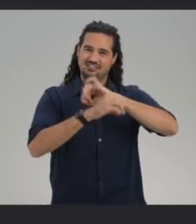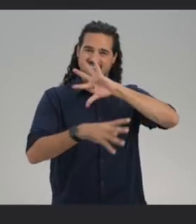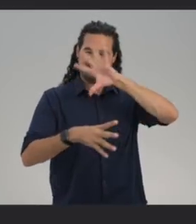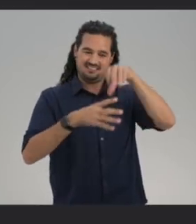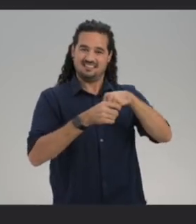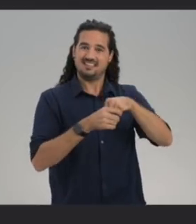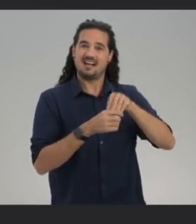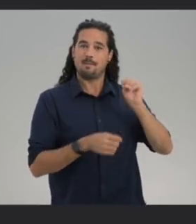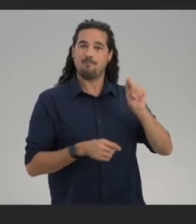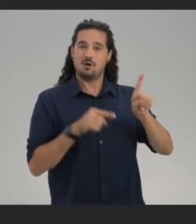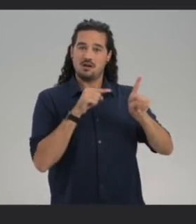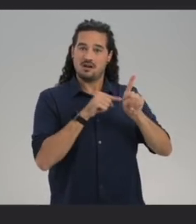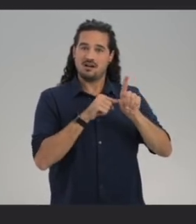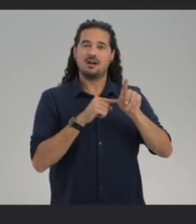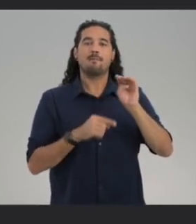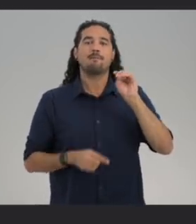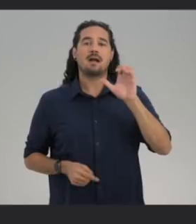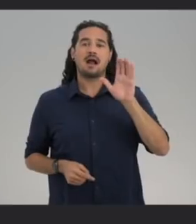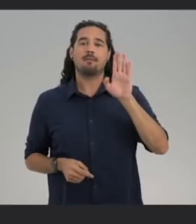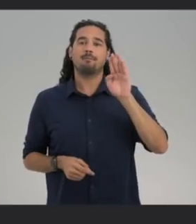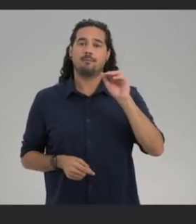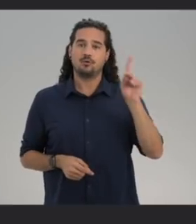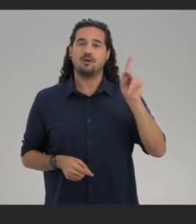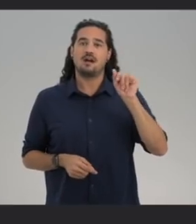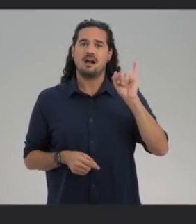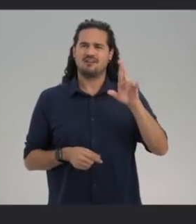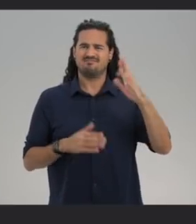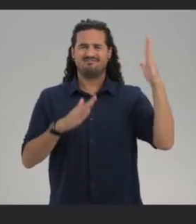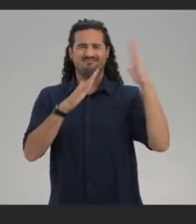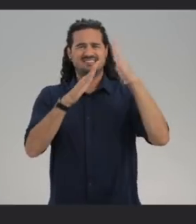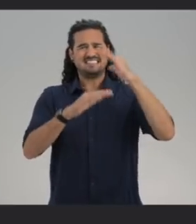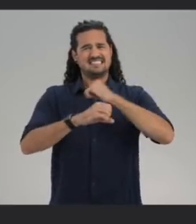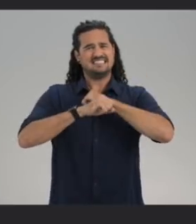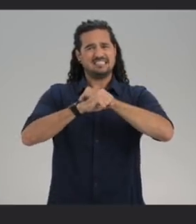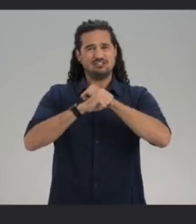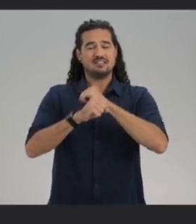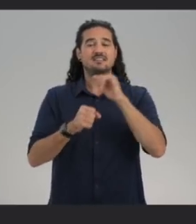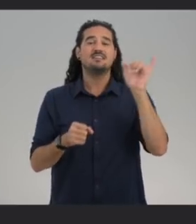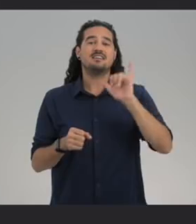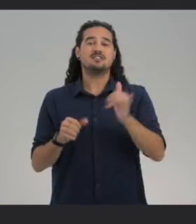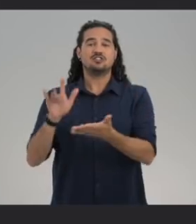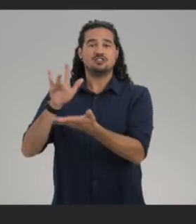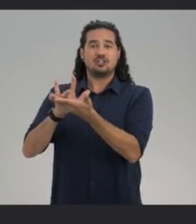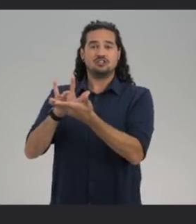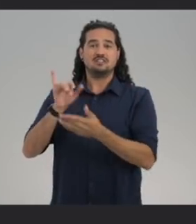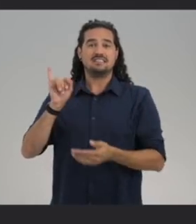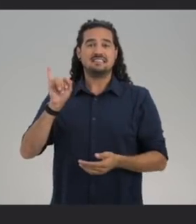Air delivers best-in-class security with features like Touch ID, which make it easy to unlock your Mac